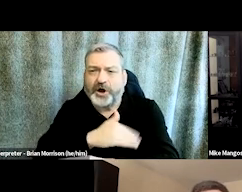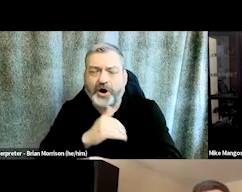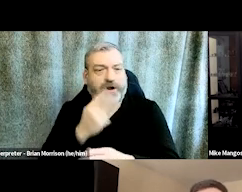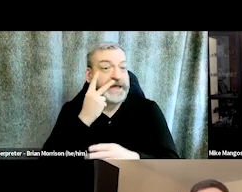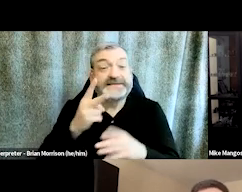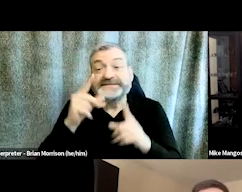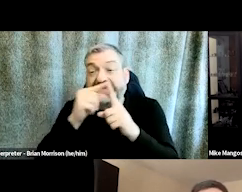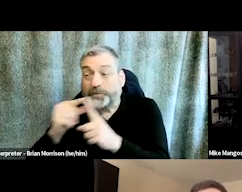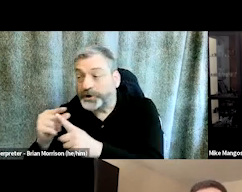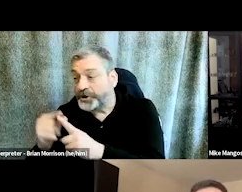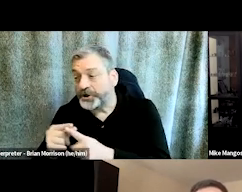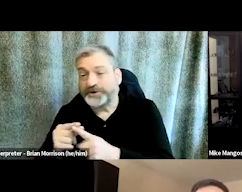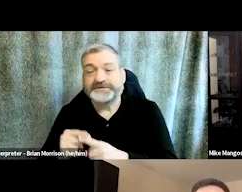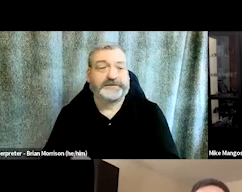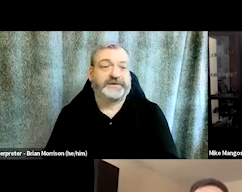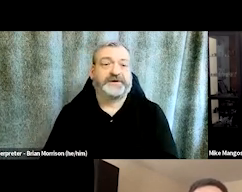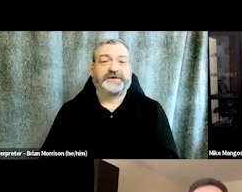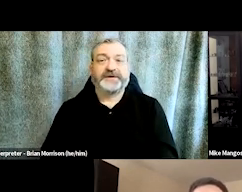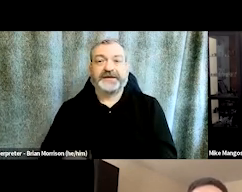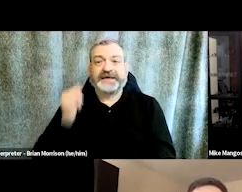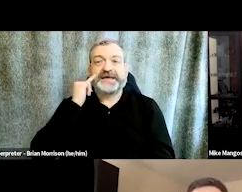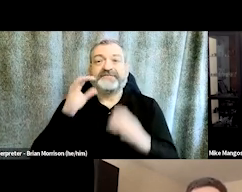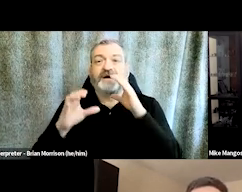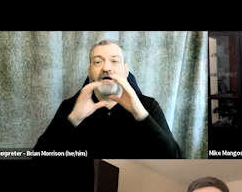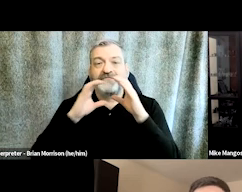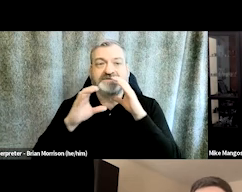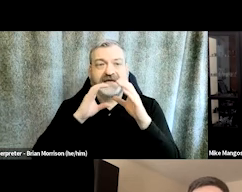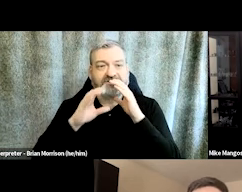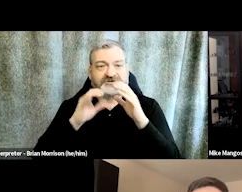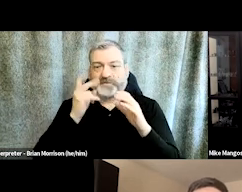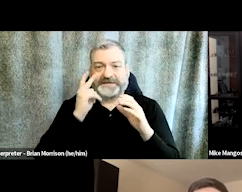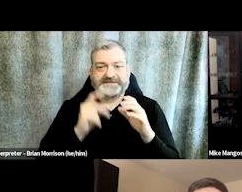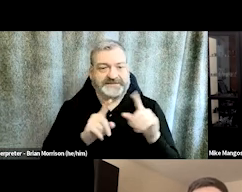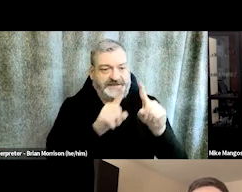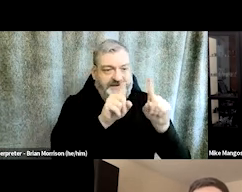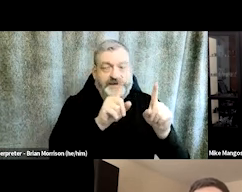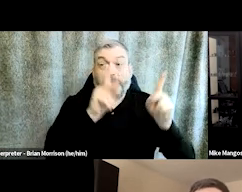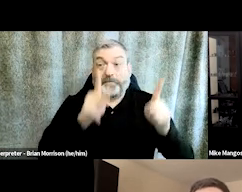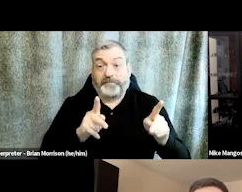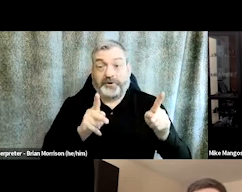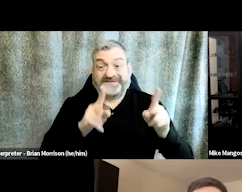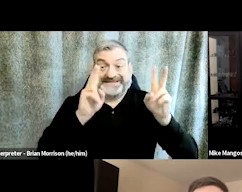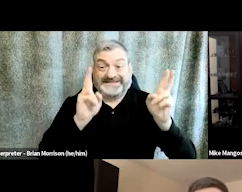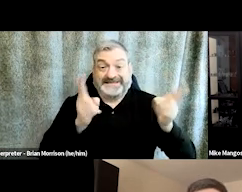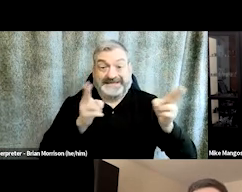When there's a conversation, often a person is being identified. And so it helps me I have a hard time keeping track of the names of all